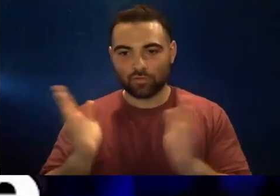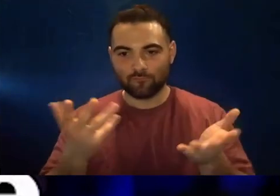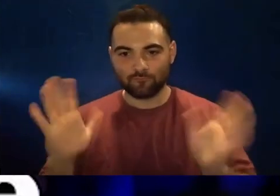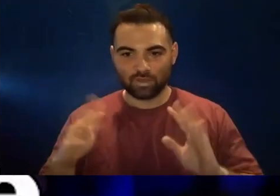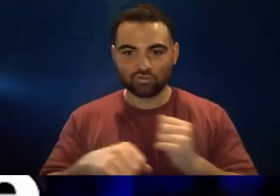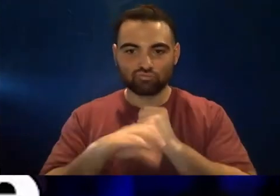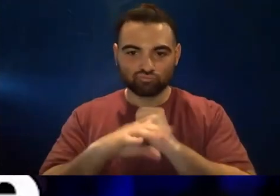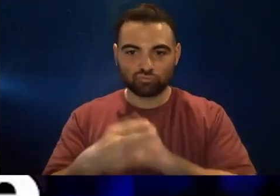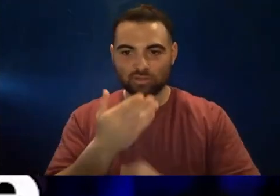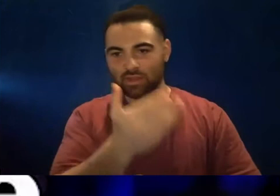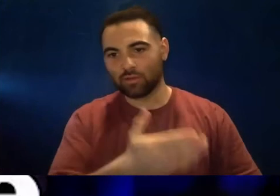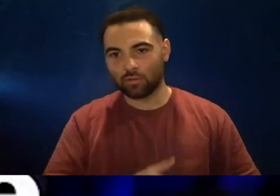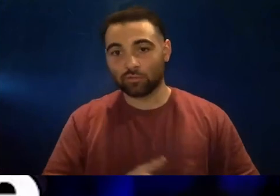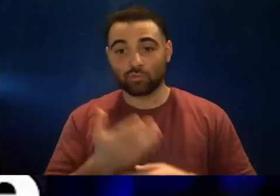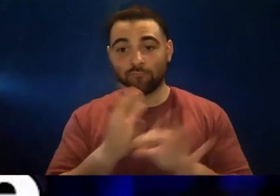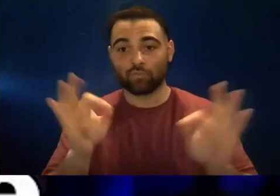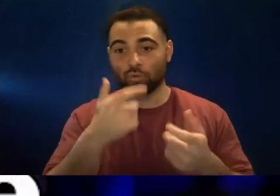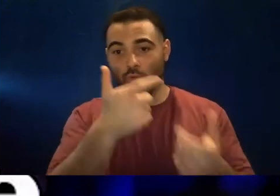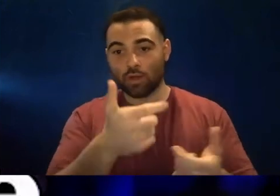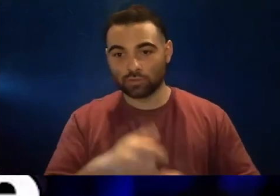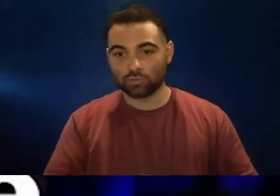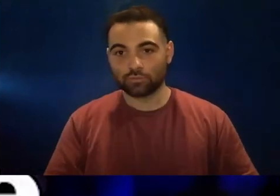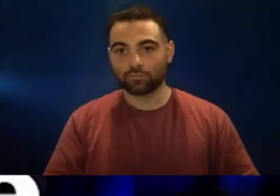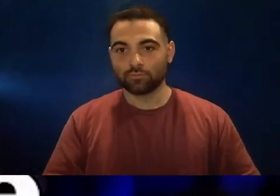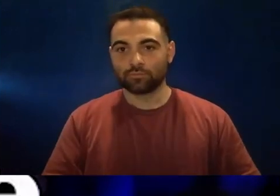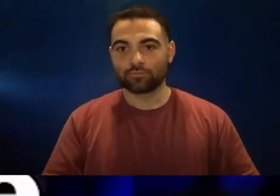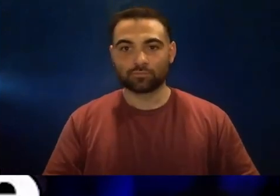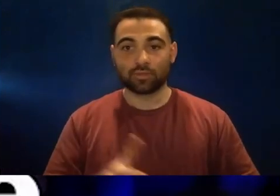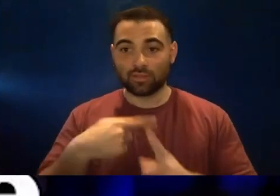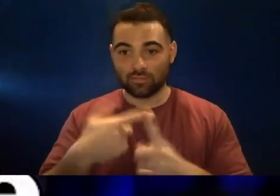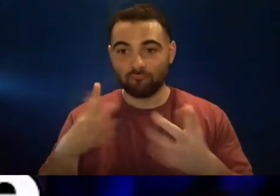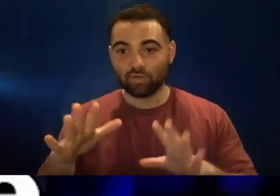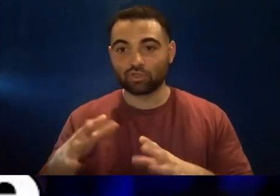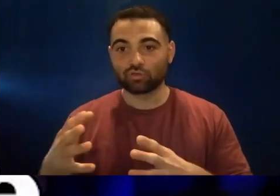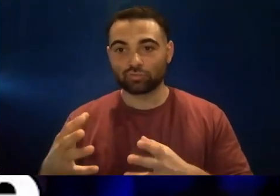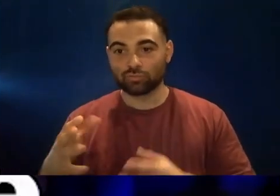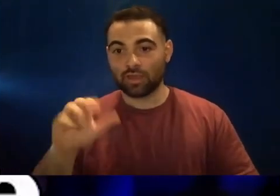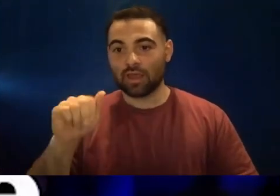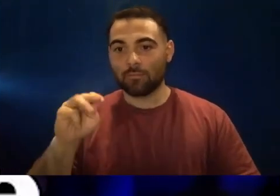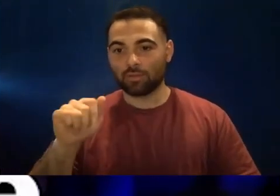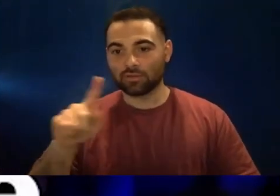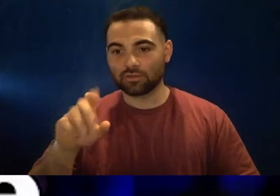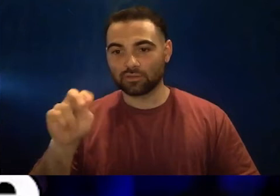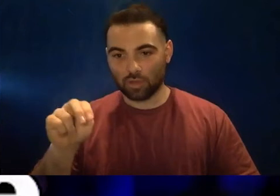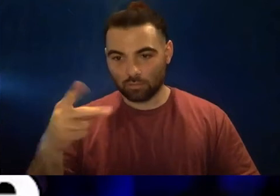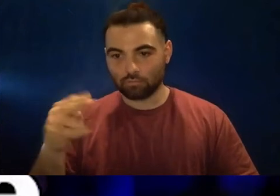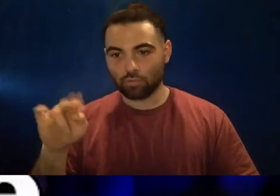So it's free to watch on those. And it has been picked up by Amazon Prime, has yet to appear on their roster.